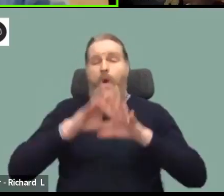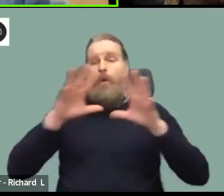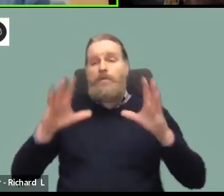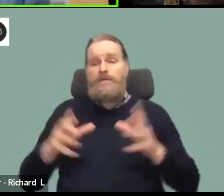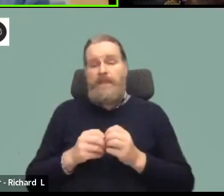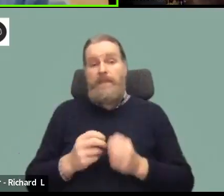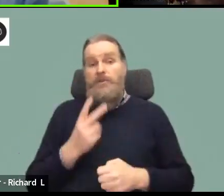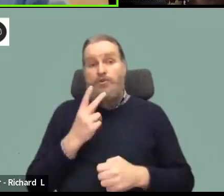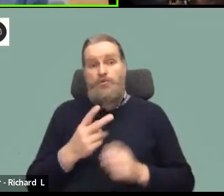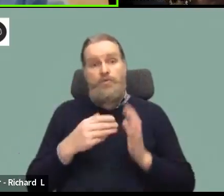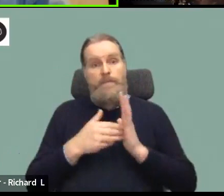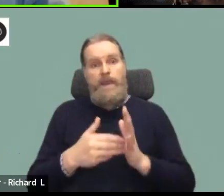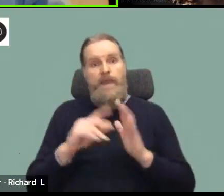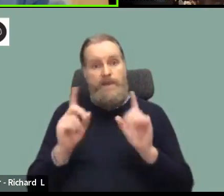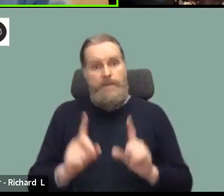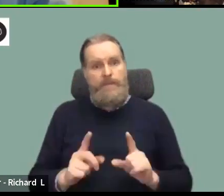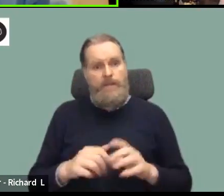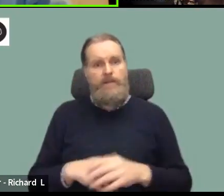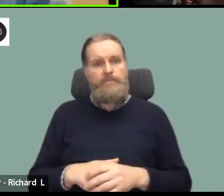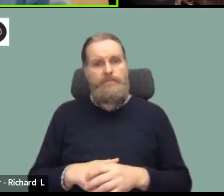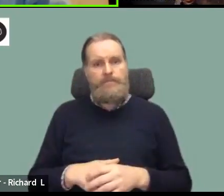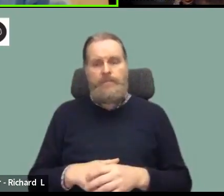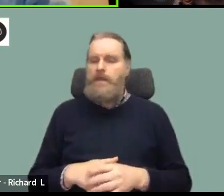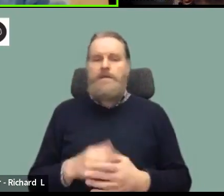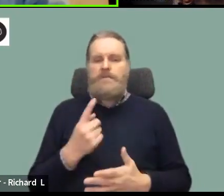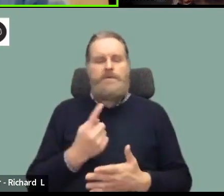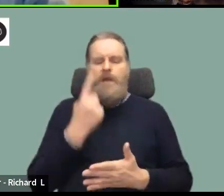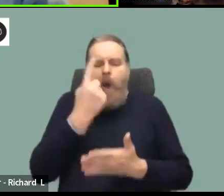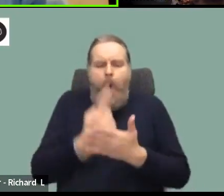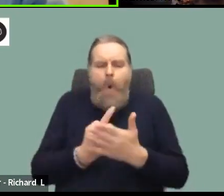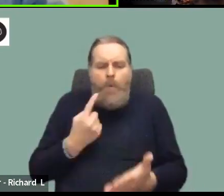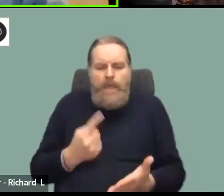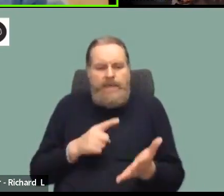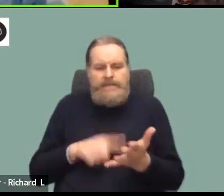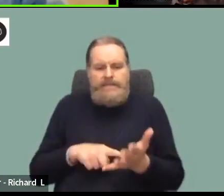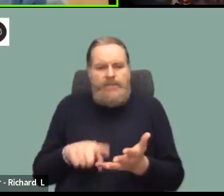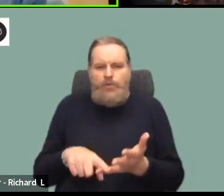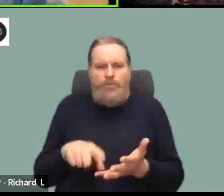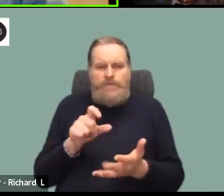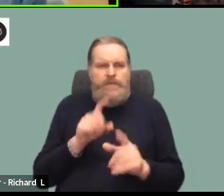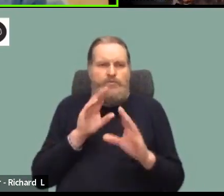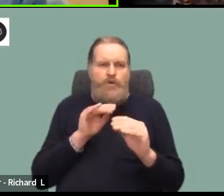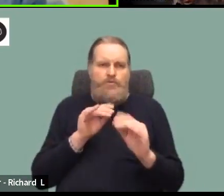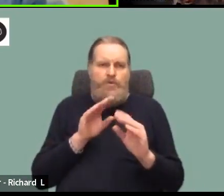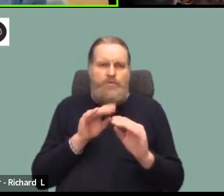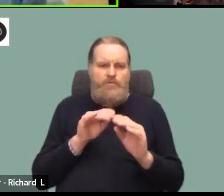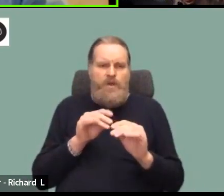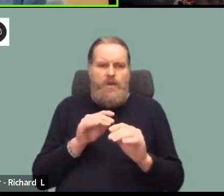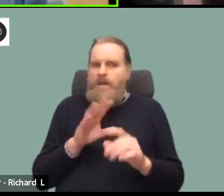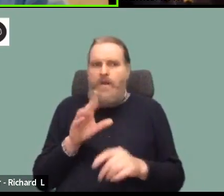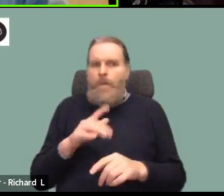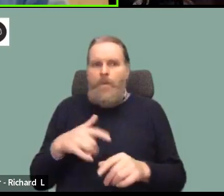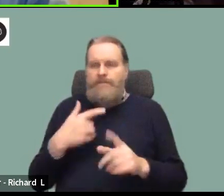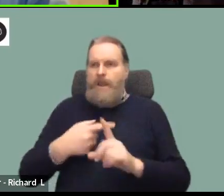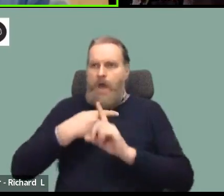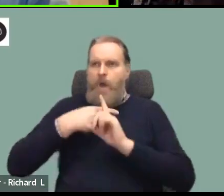will be well in excess of two. minute people. So we are not just talking So we are not just talking to the tPC, and we're very optimistic the tPC, and we're very optimistic about where that will